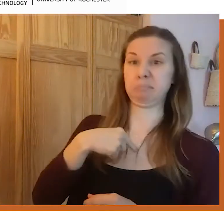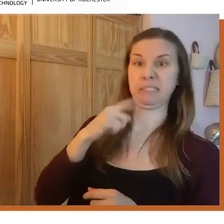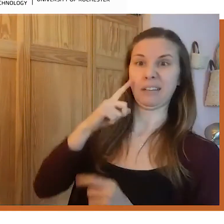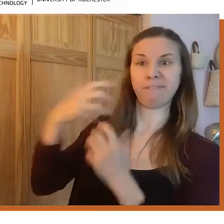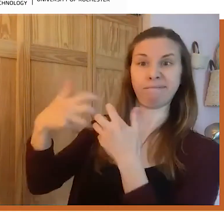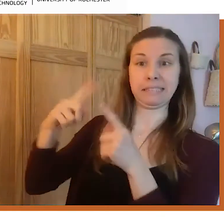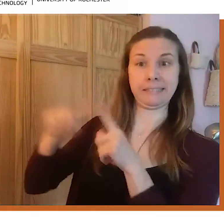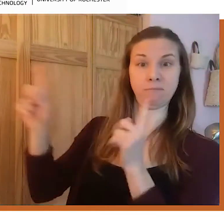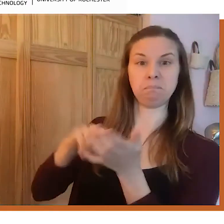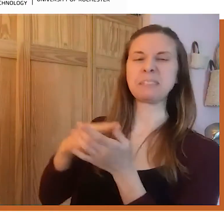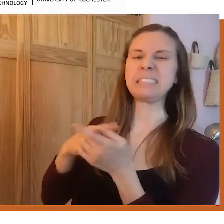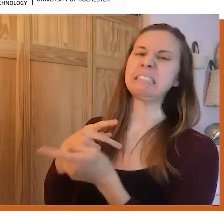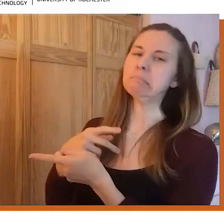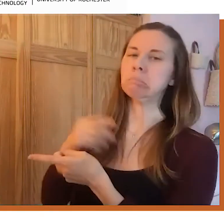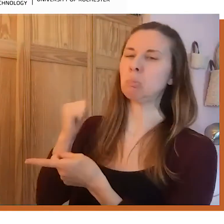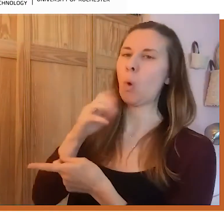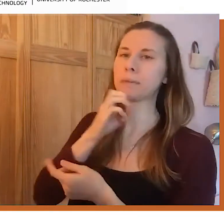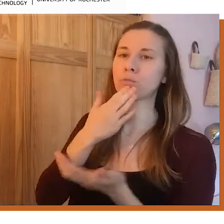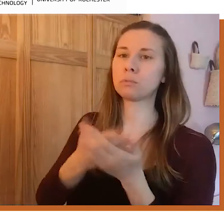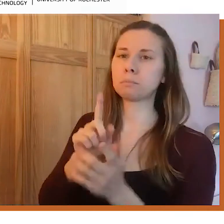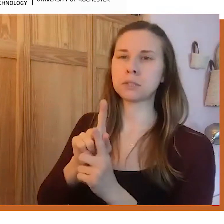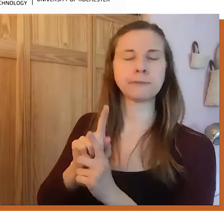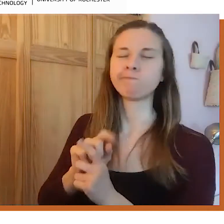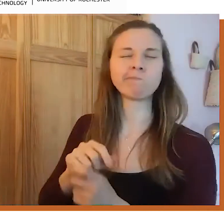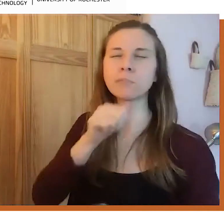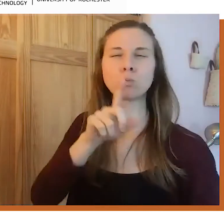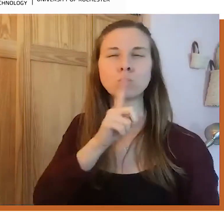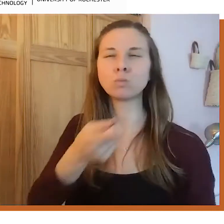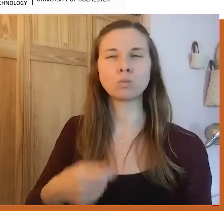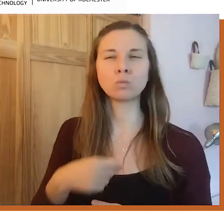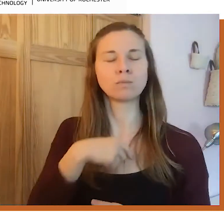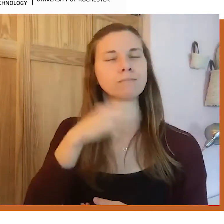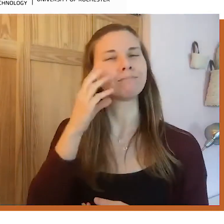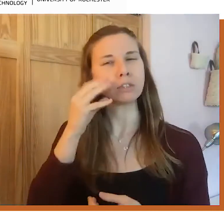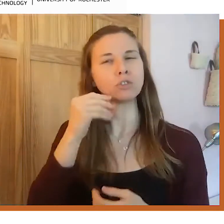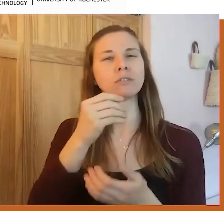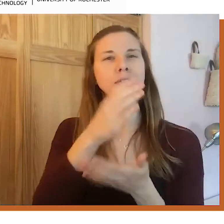and a hearing mentor, just because they're hearing, won't be a good mentor for a Deaf person, and that's not true.